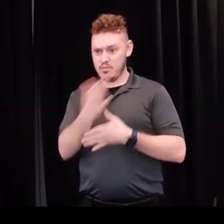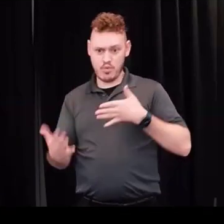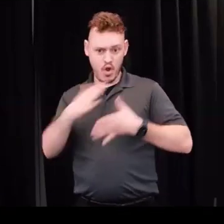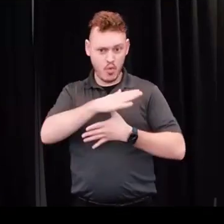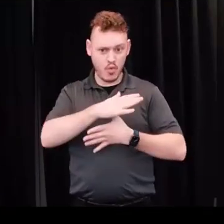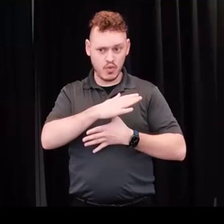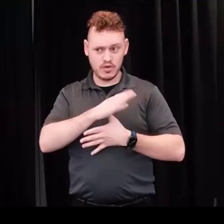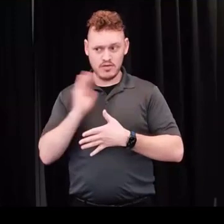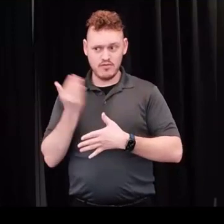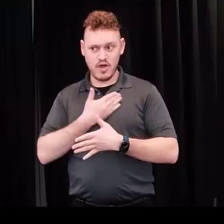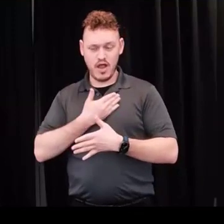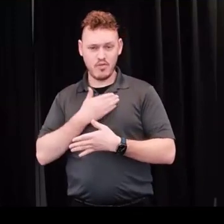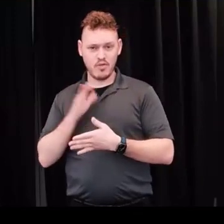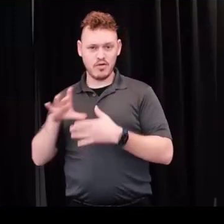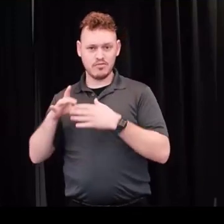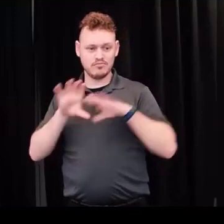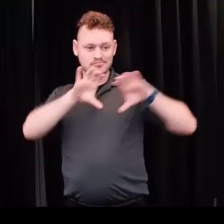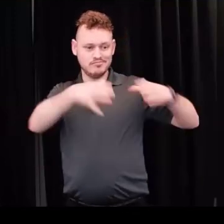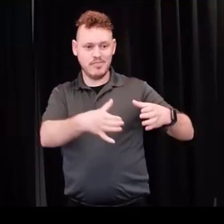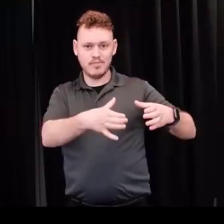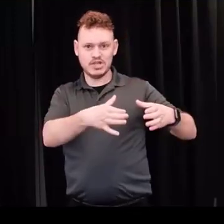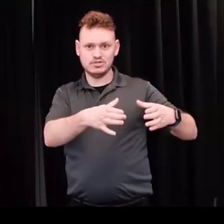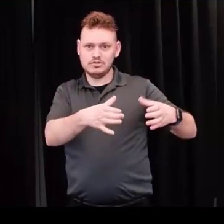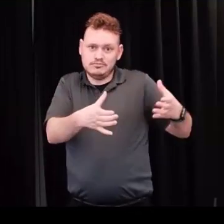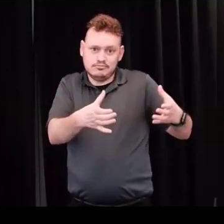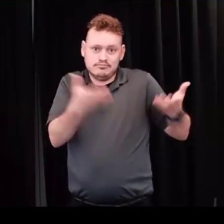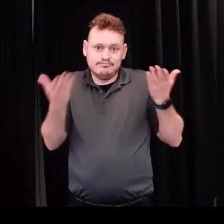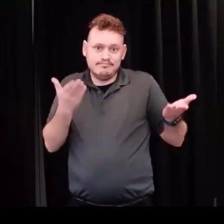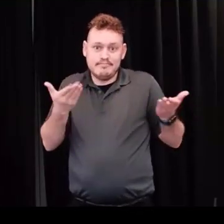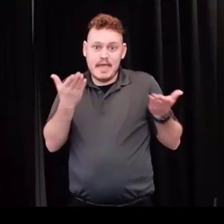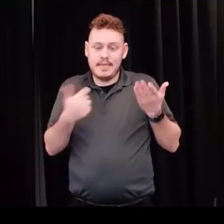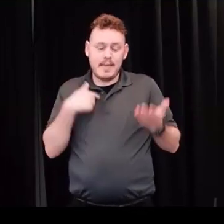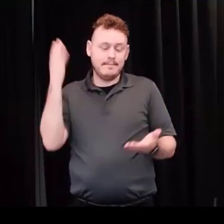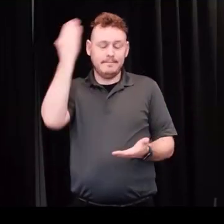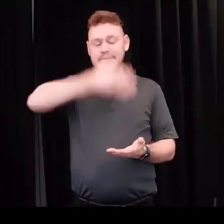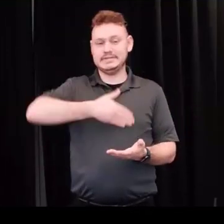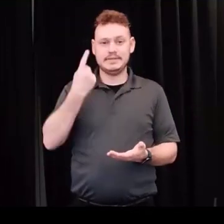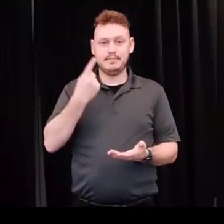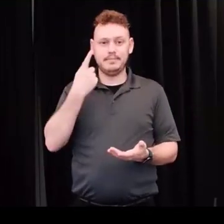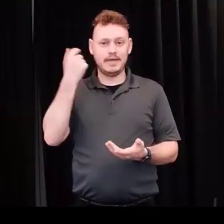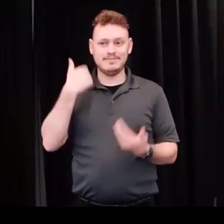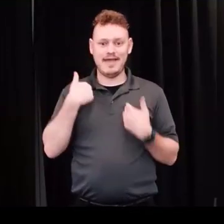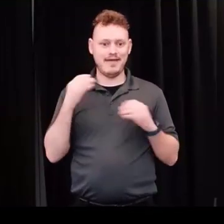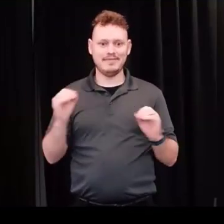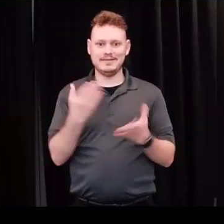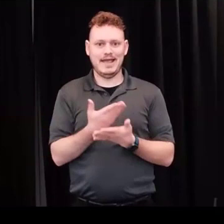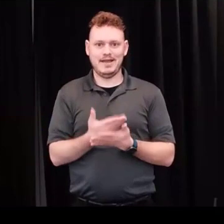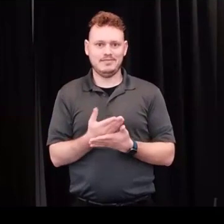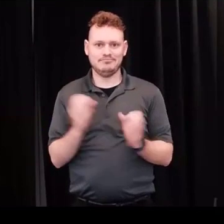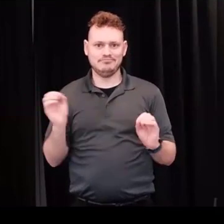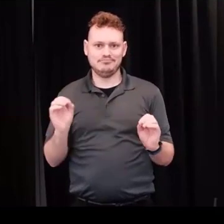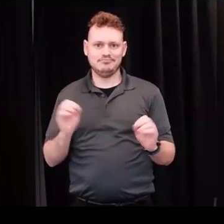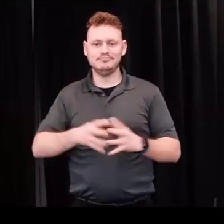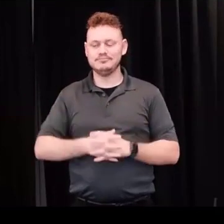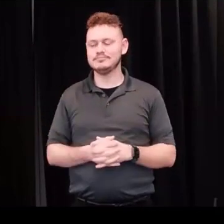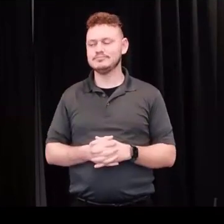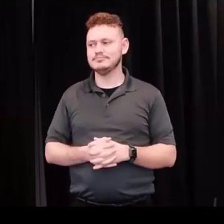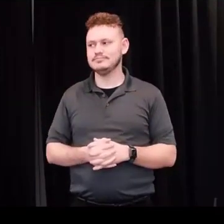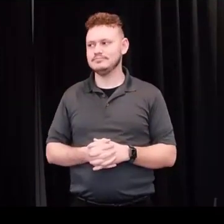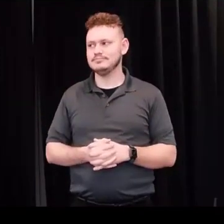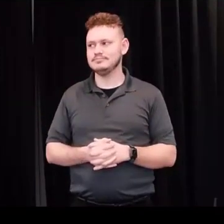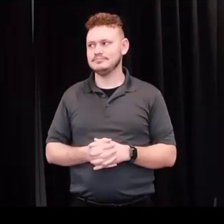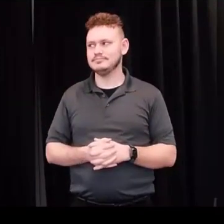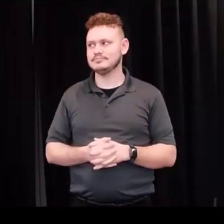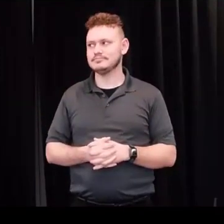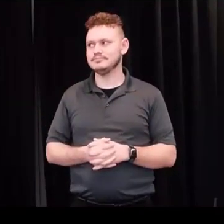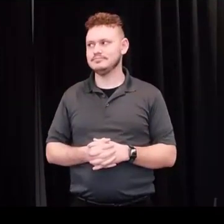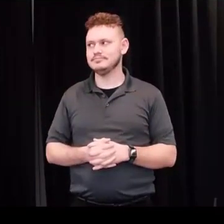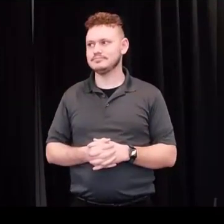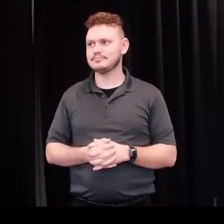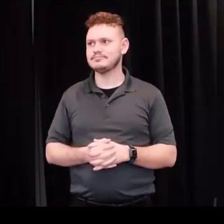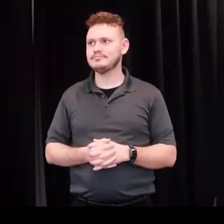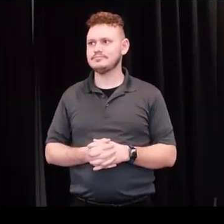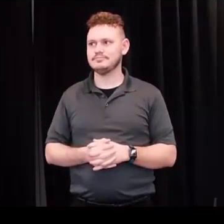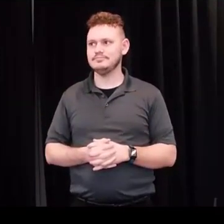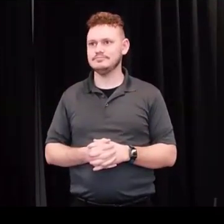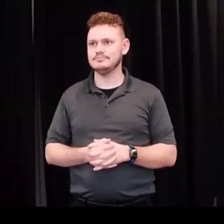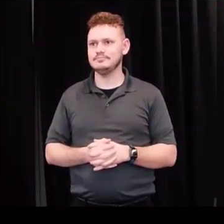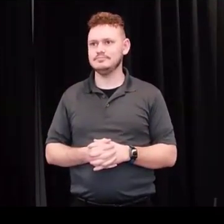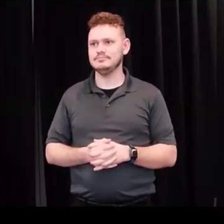our stakeholder population. I may be completely missing something because I don't have that data.